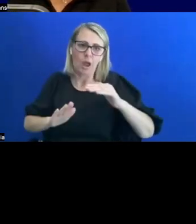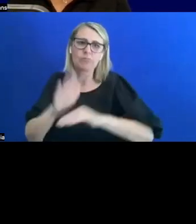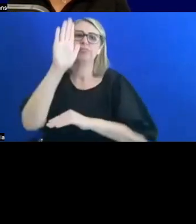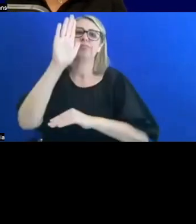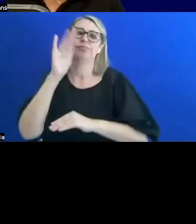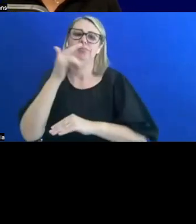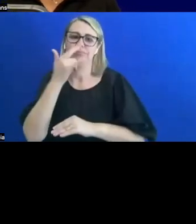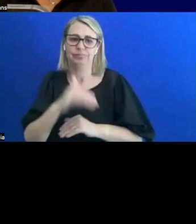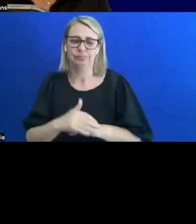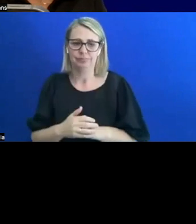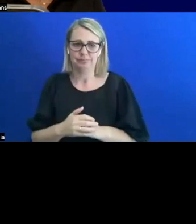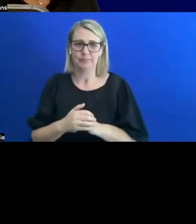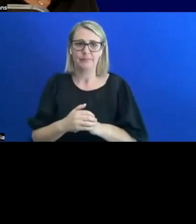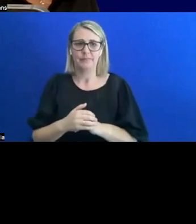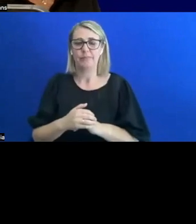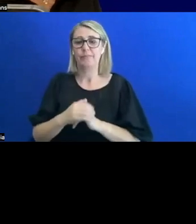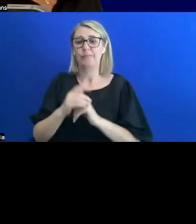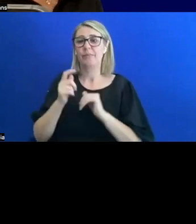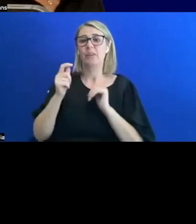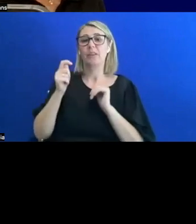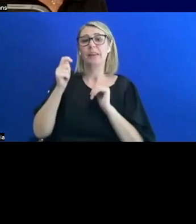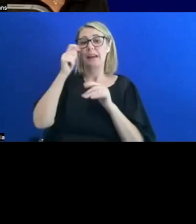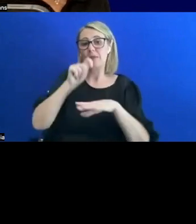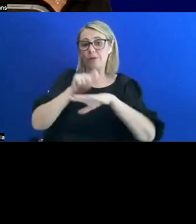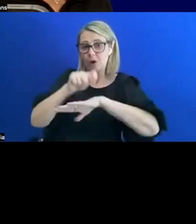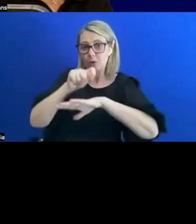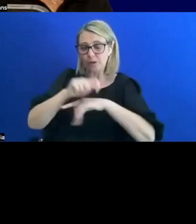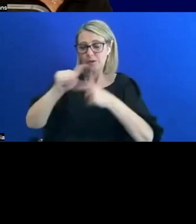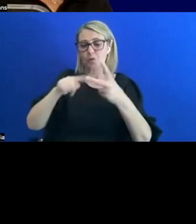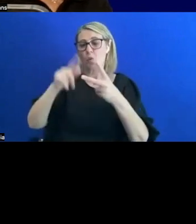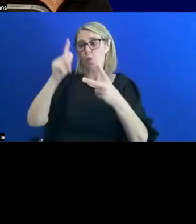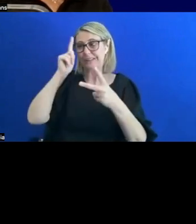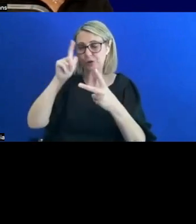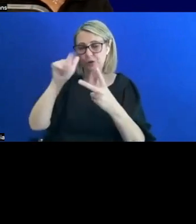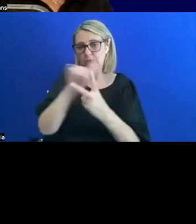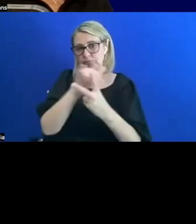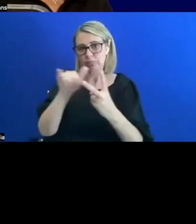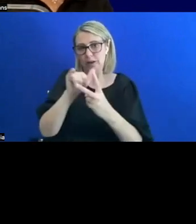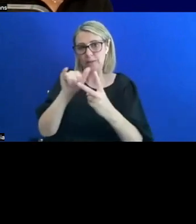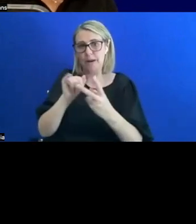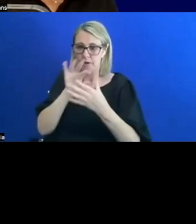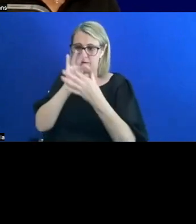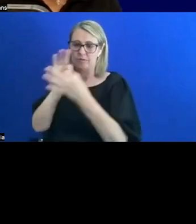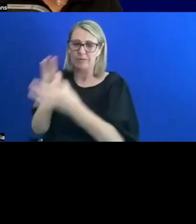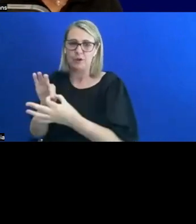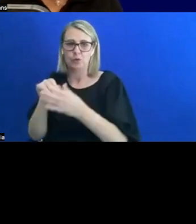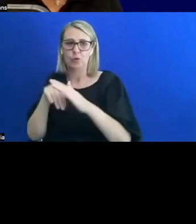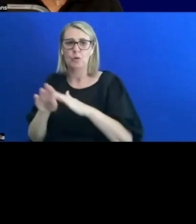A therapist or teacher may direct the individual and their support network towards mindfulness